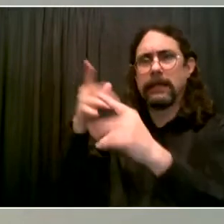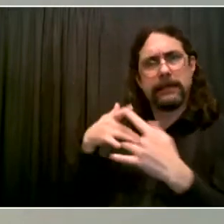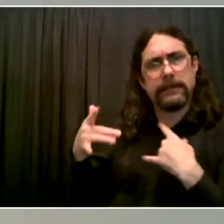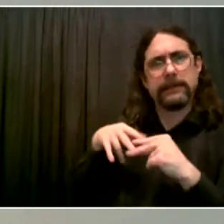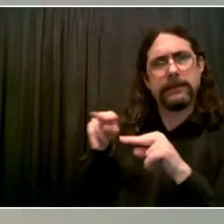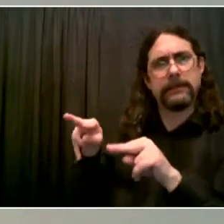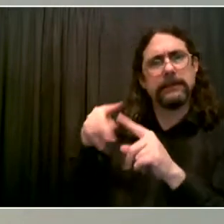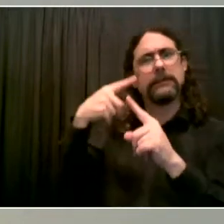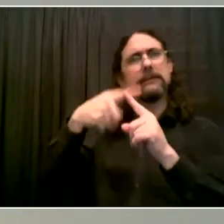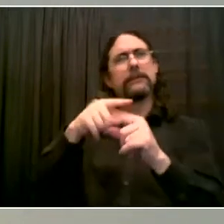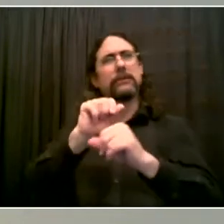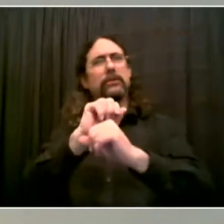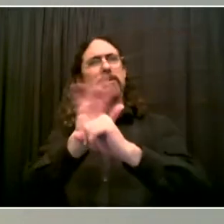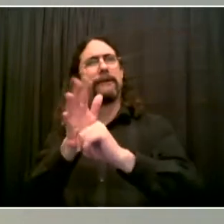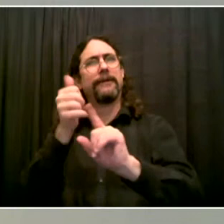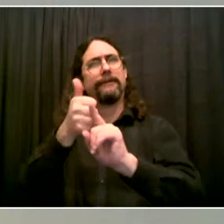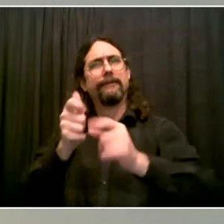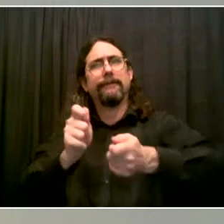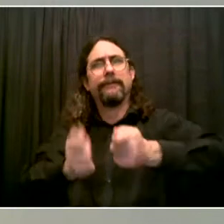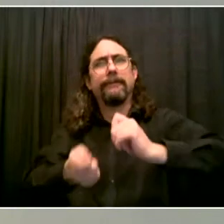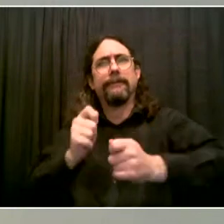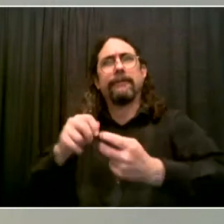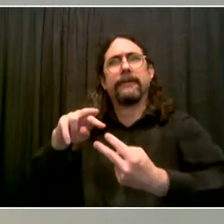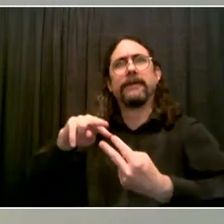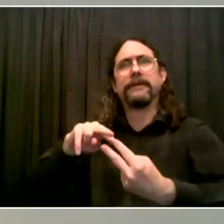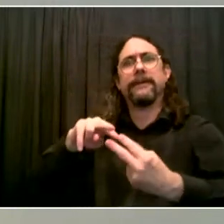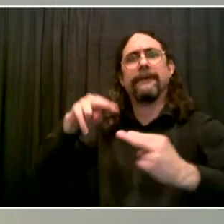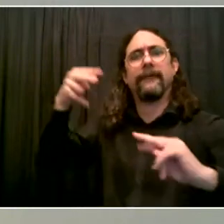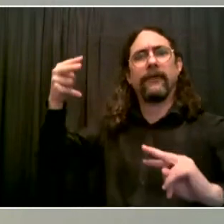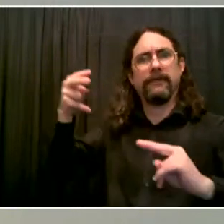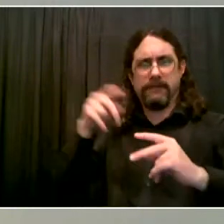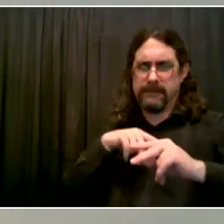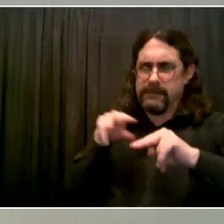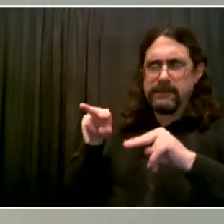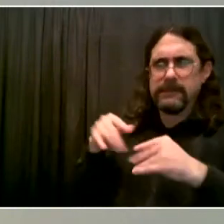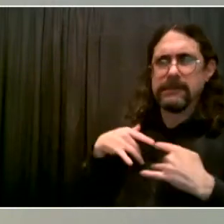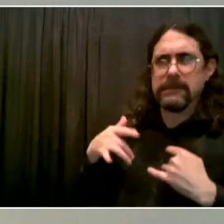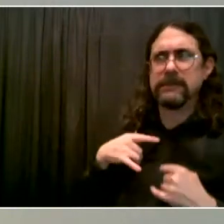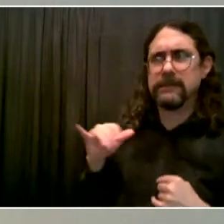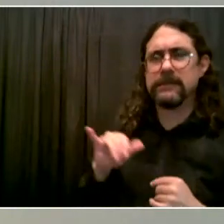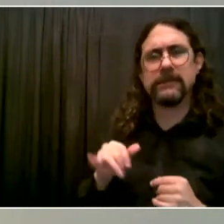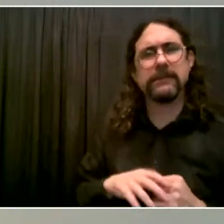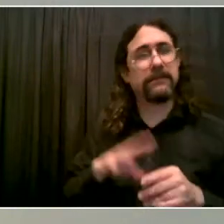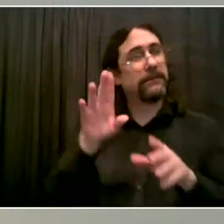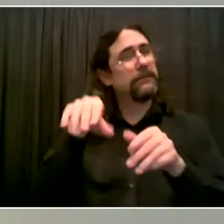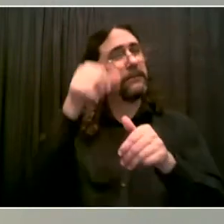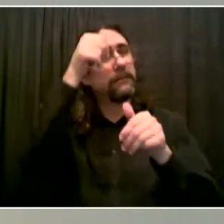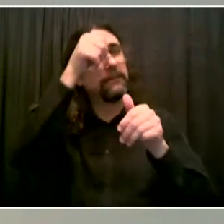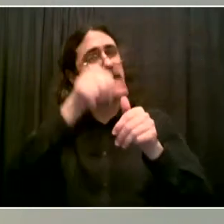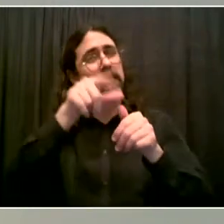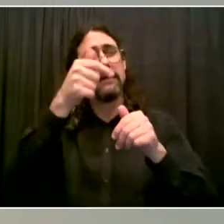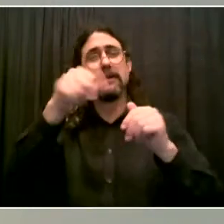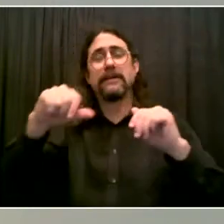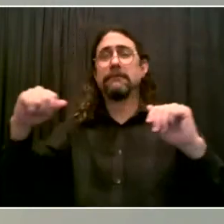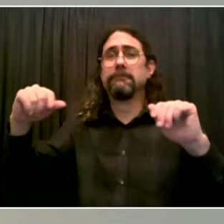ALWAYS BETTER THAN INDOORS SO IF YOU DO WANT TO HAVE SOME TYPE OF EVENT ARE GATHERING OUTDOORS WILL